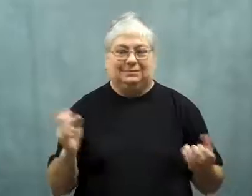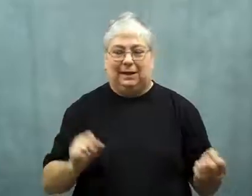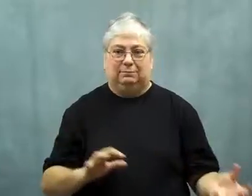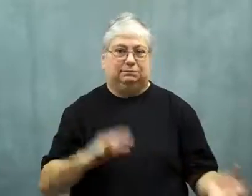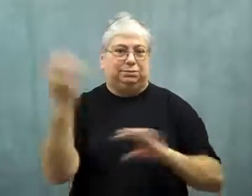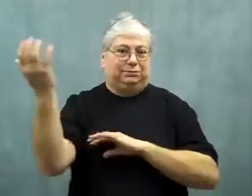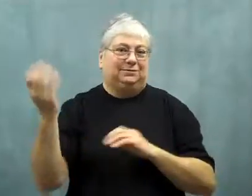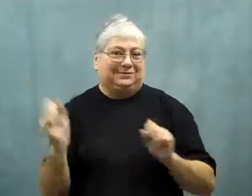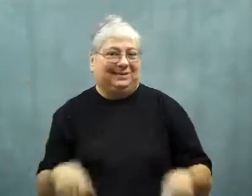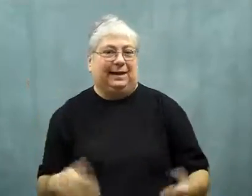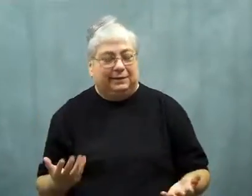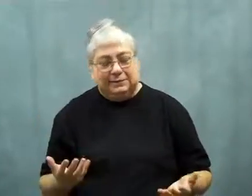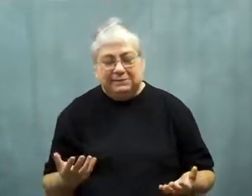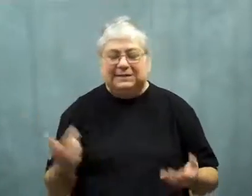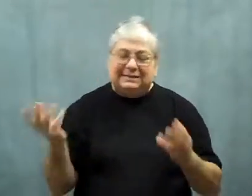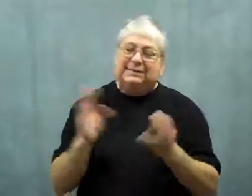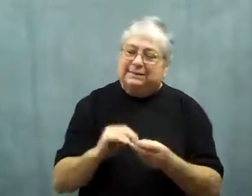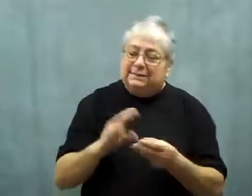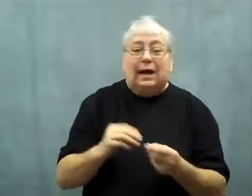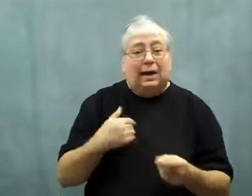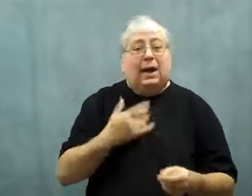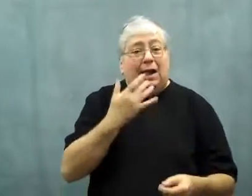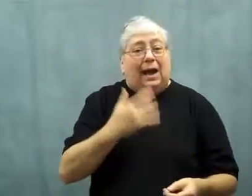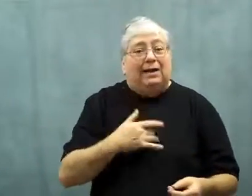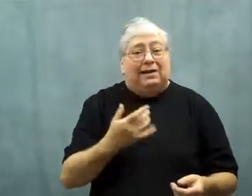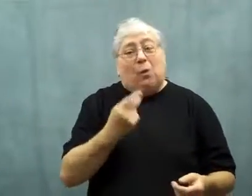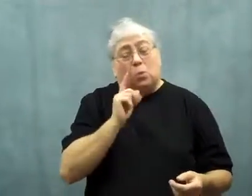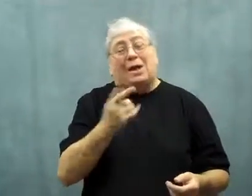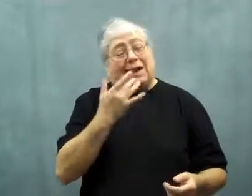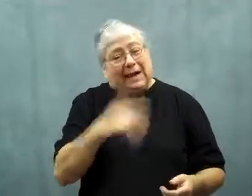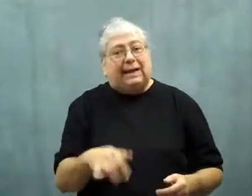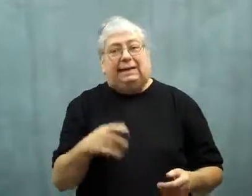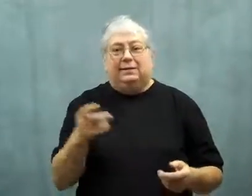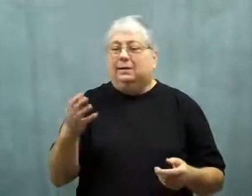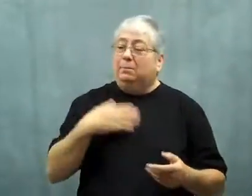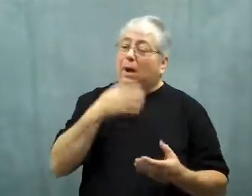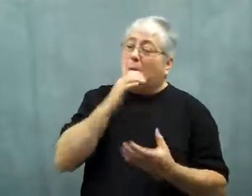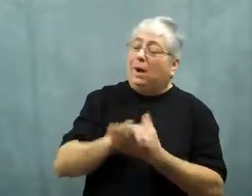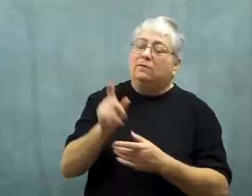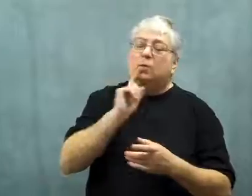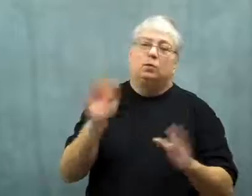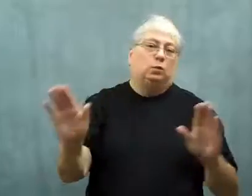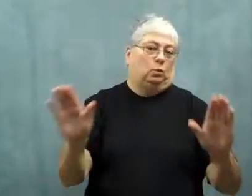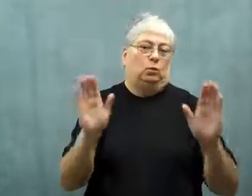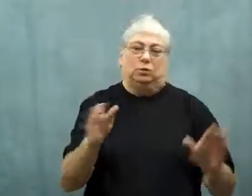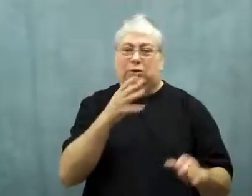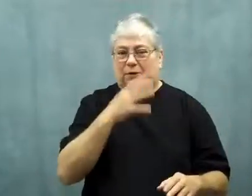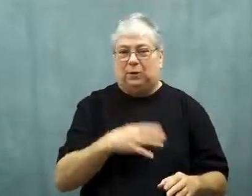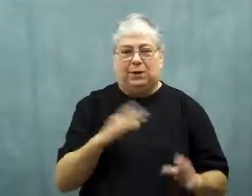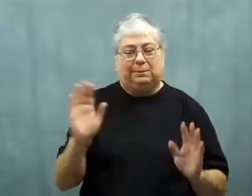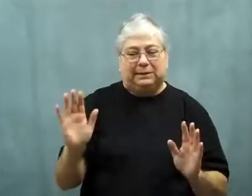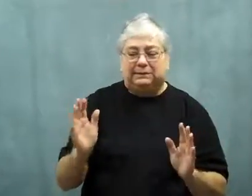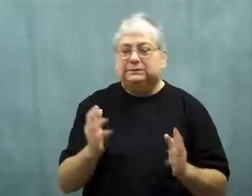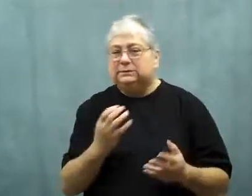It could create a bad situation.